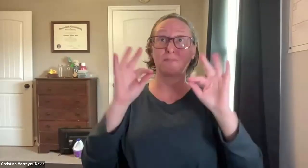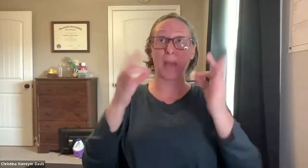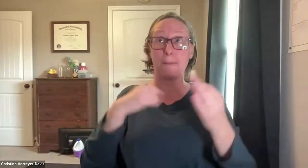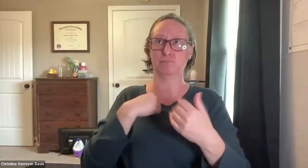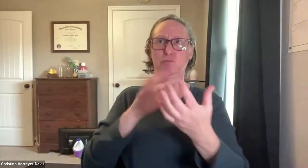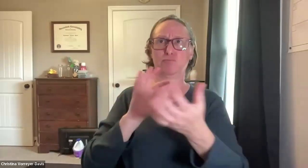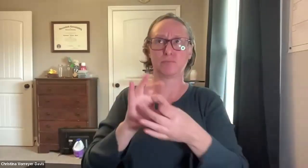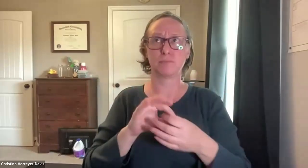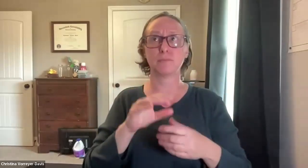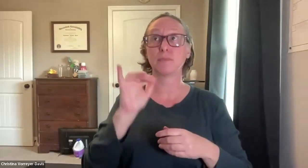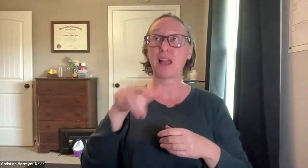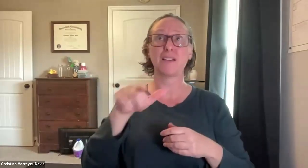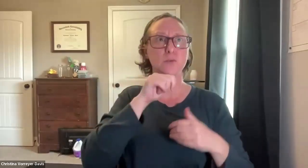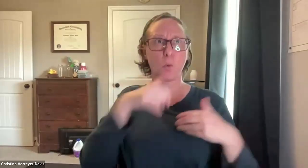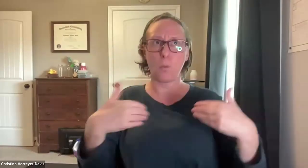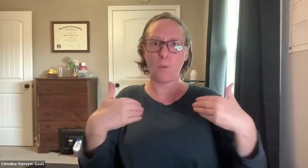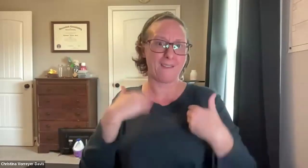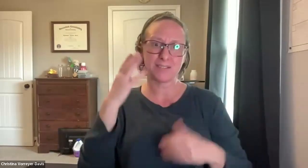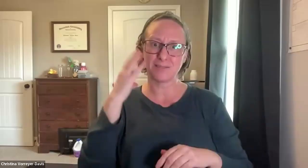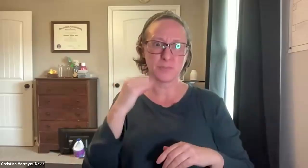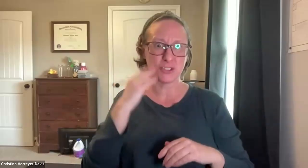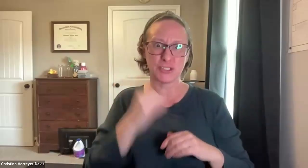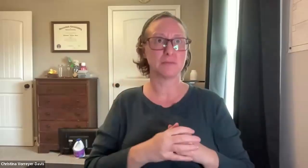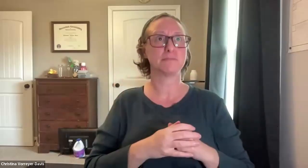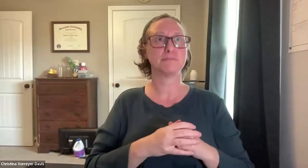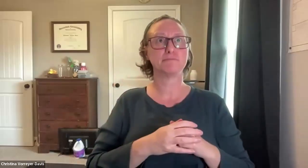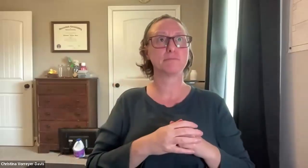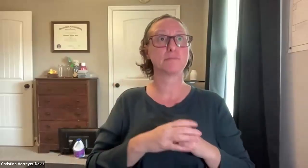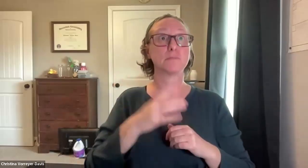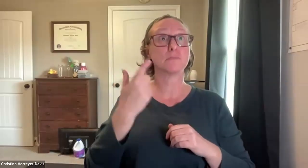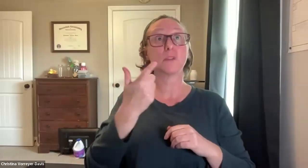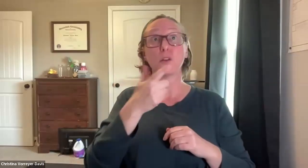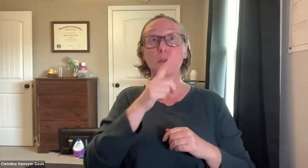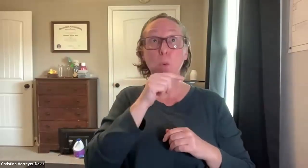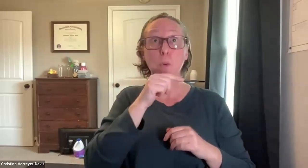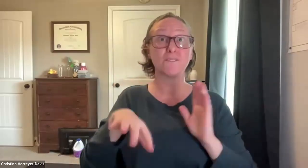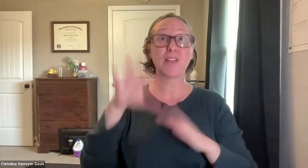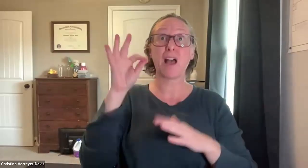I've met and I've heard from other families, and I've connected to that, that they did not have an experience,